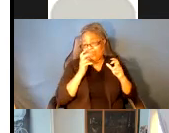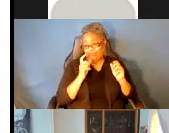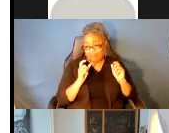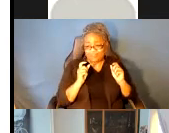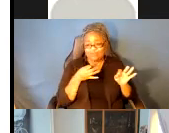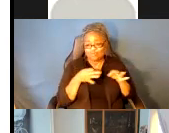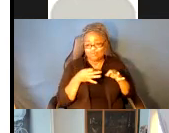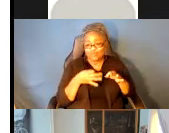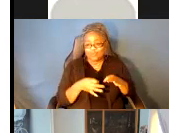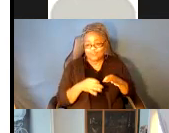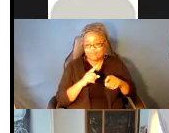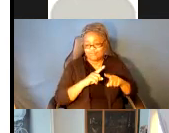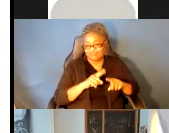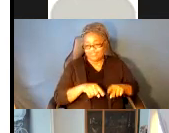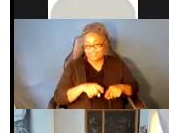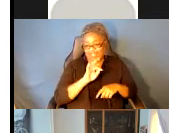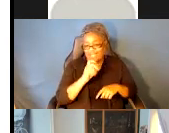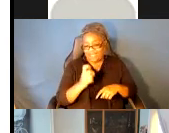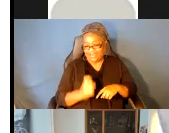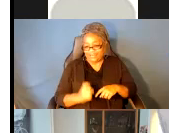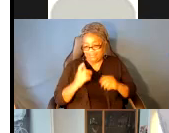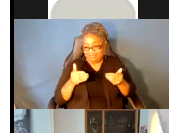All right, again, this is more specific towards those of you